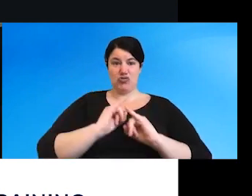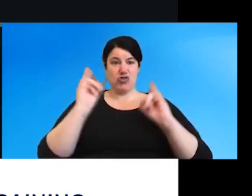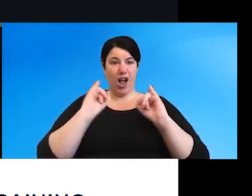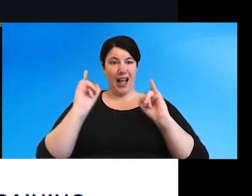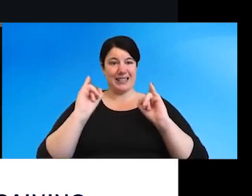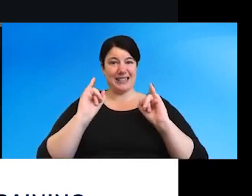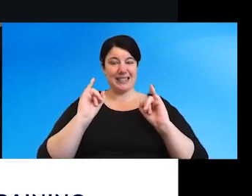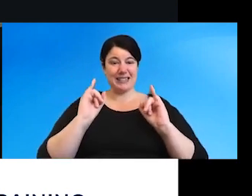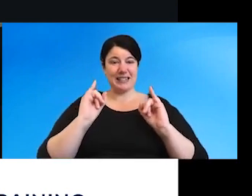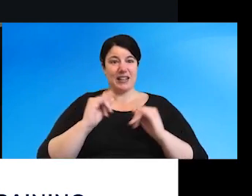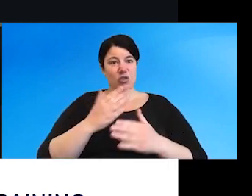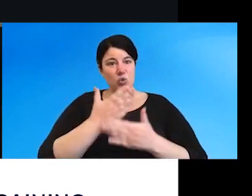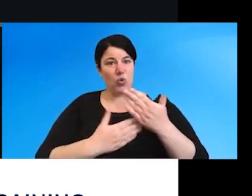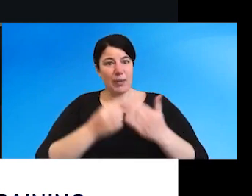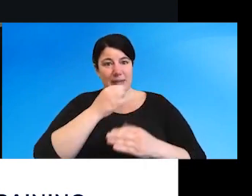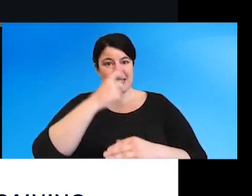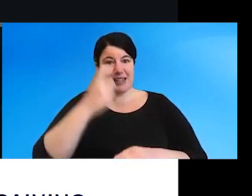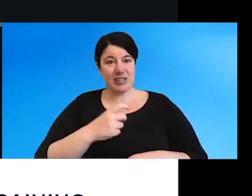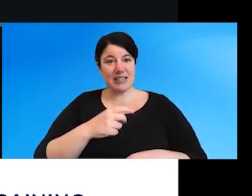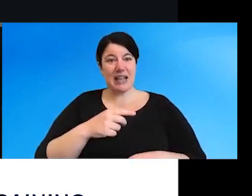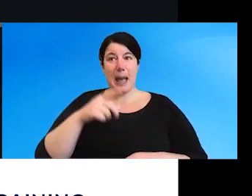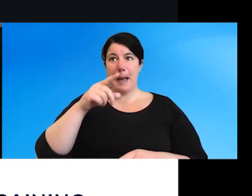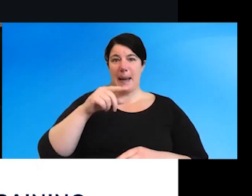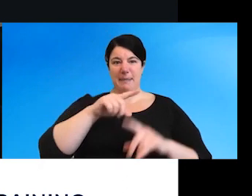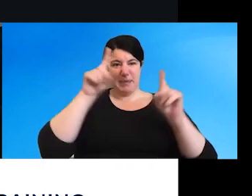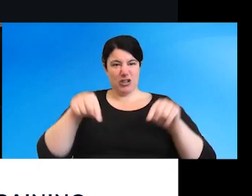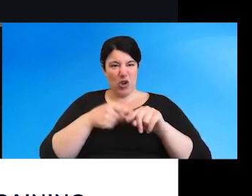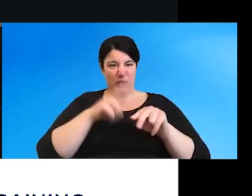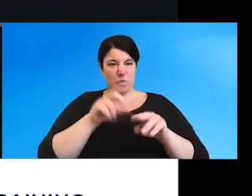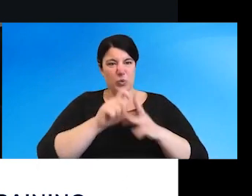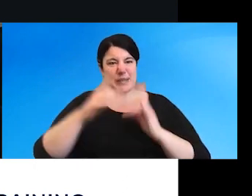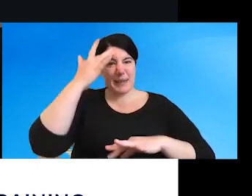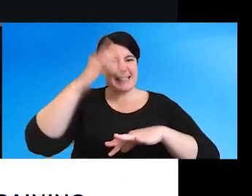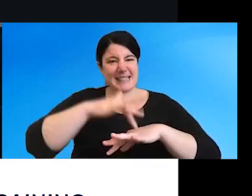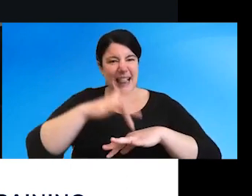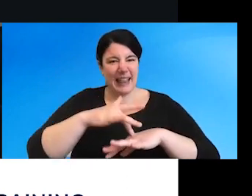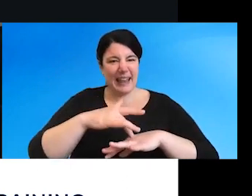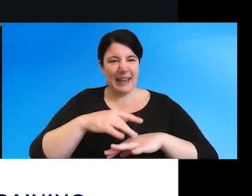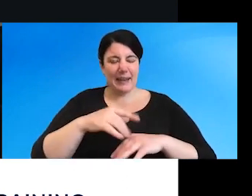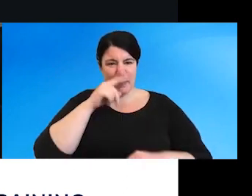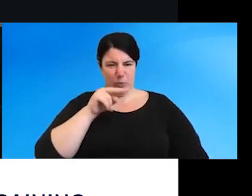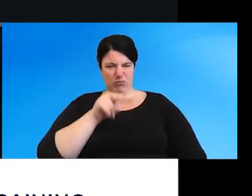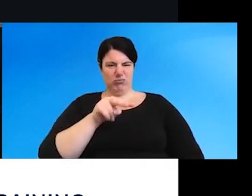serious, having a picture of you doing something silly will be a disconnect and won't look great.